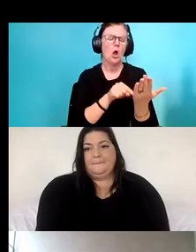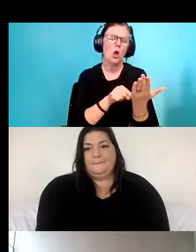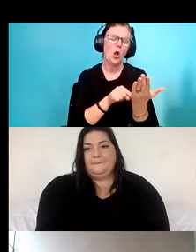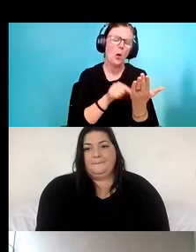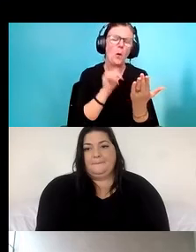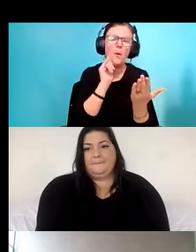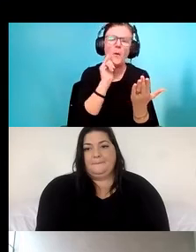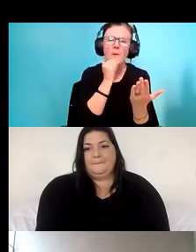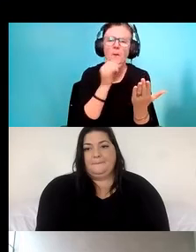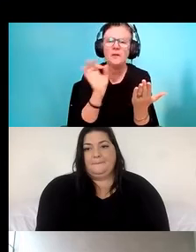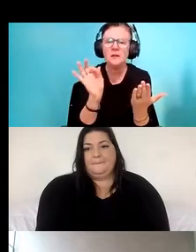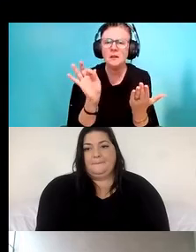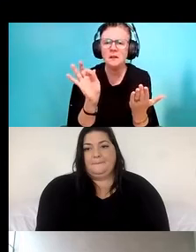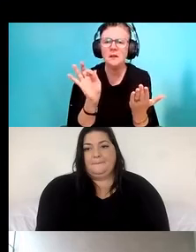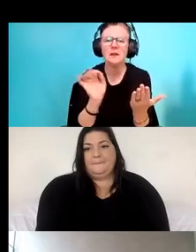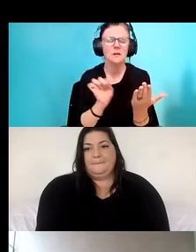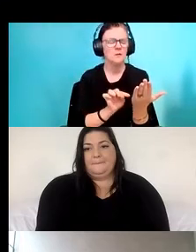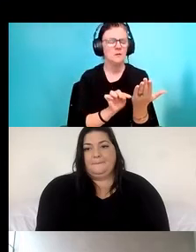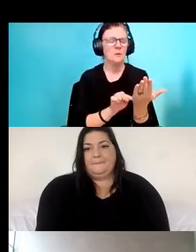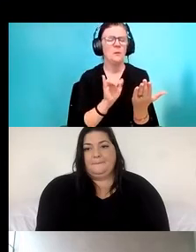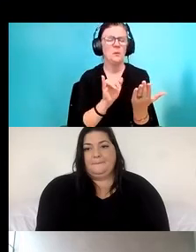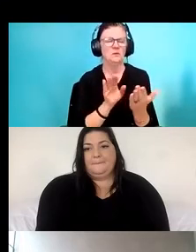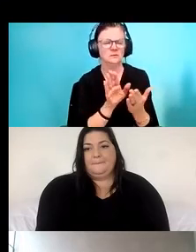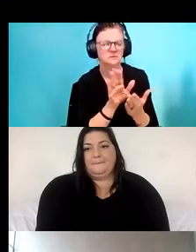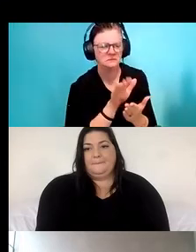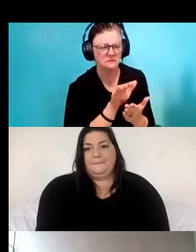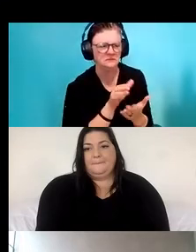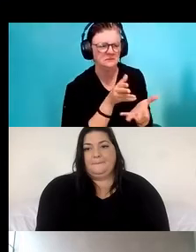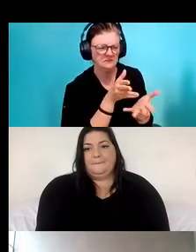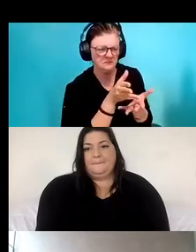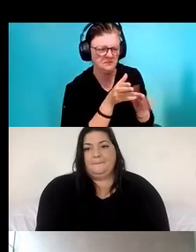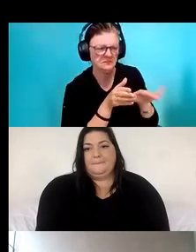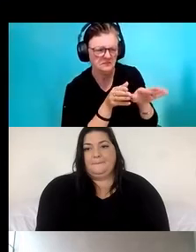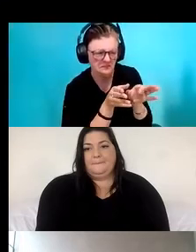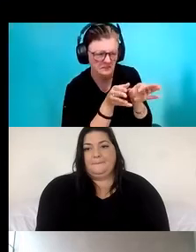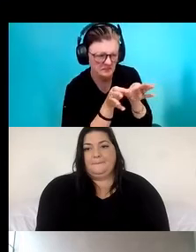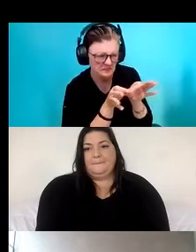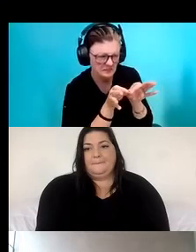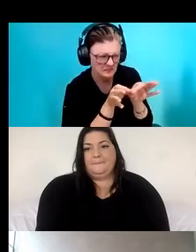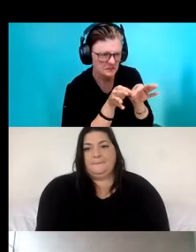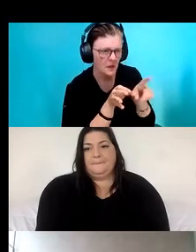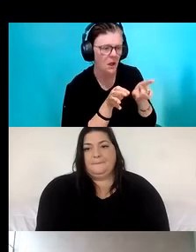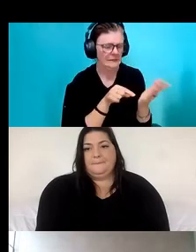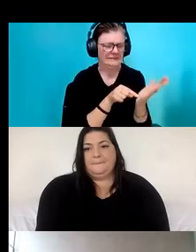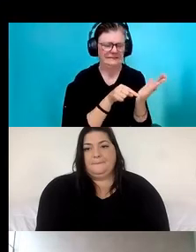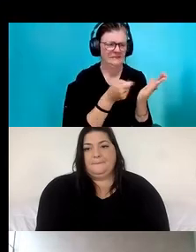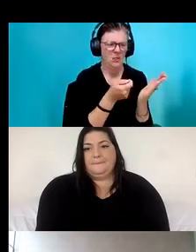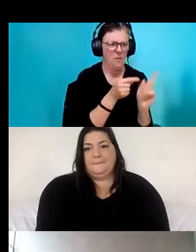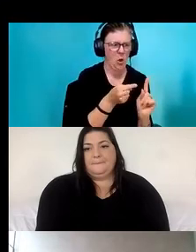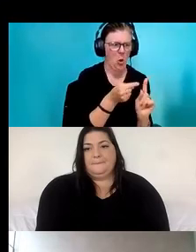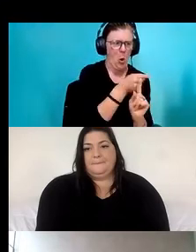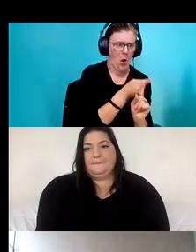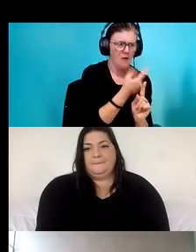or that give OVW a chance to connect the grantee with technical assistance that can actually